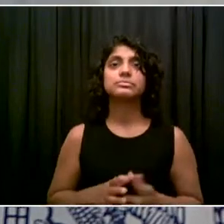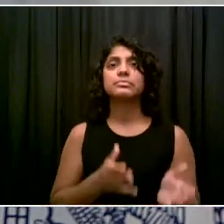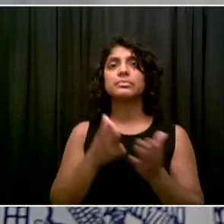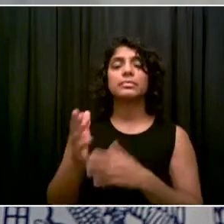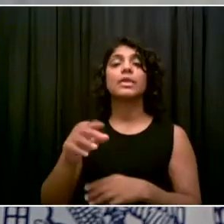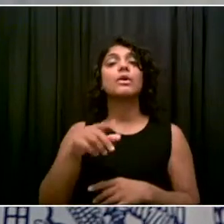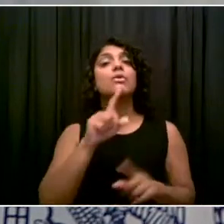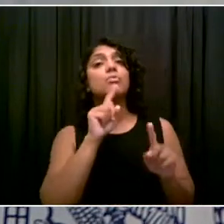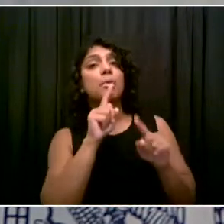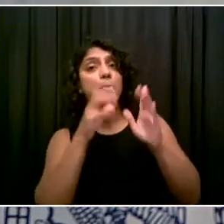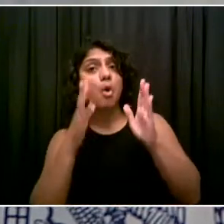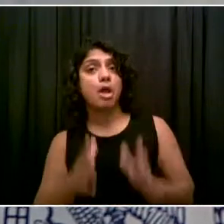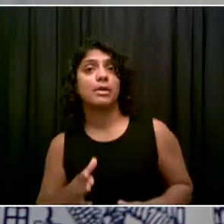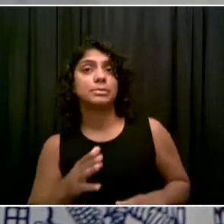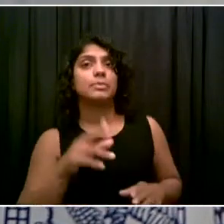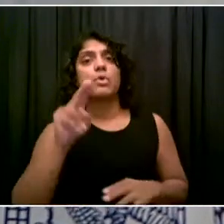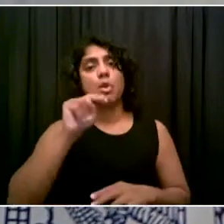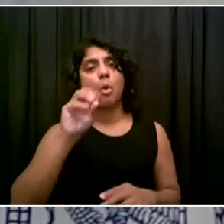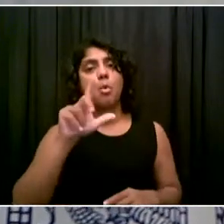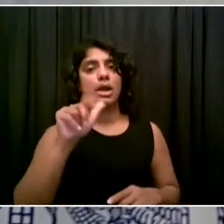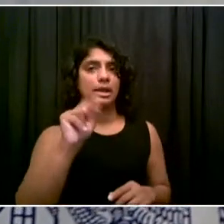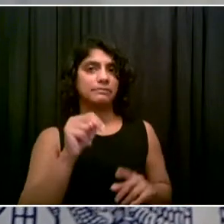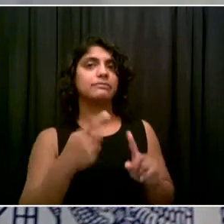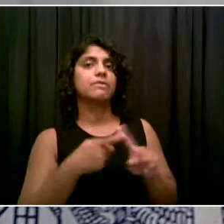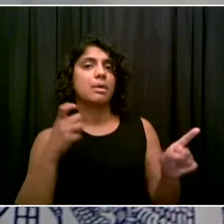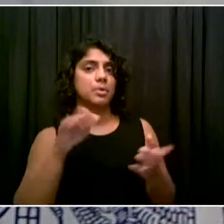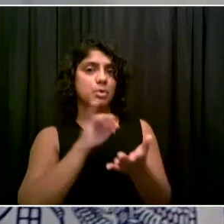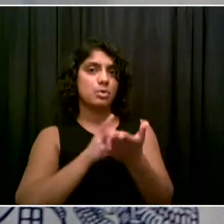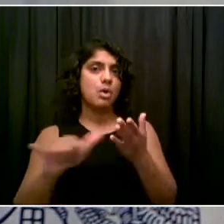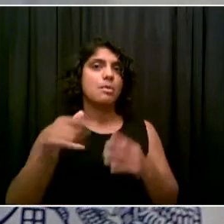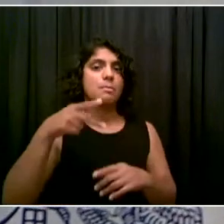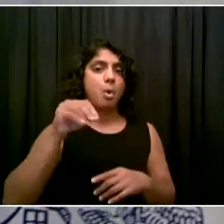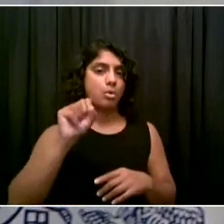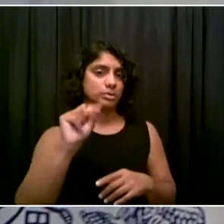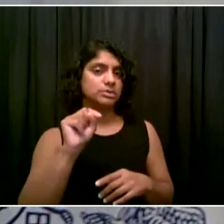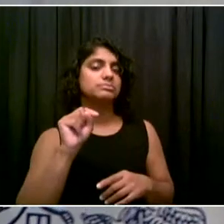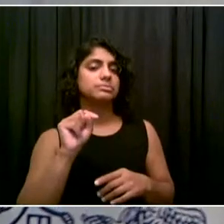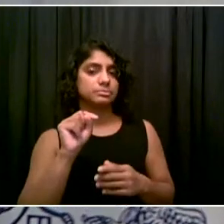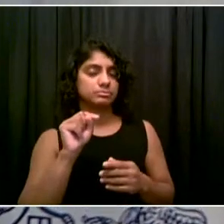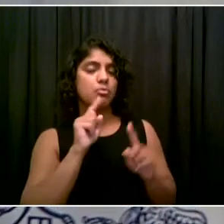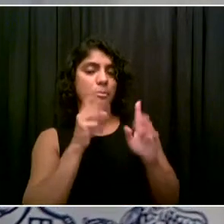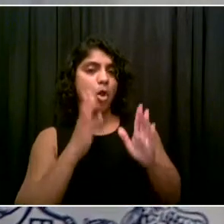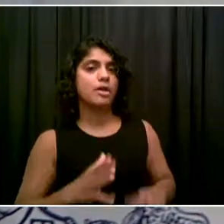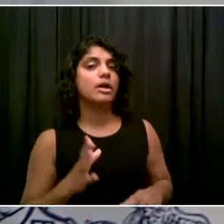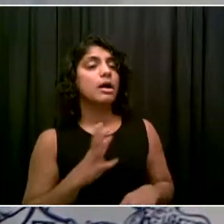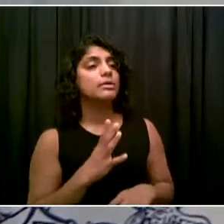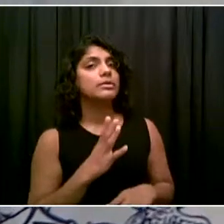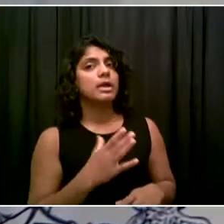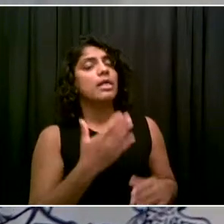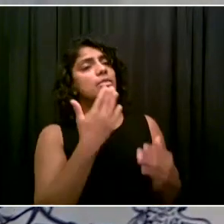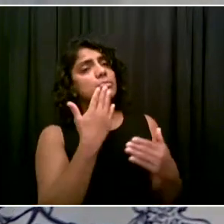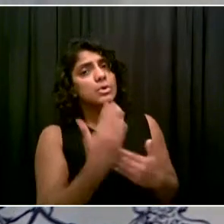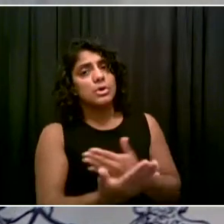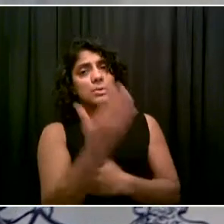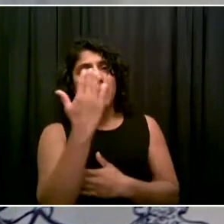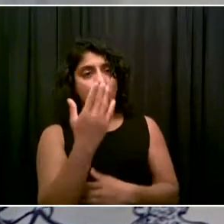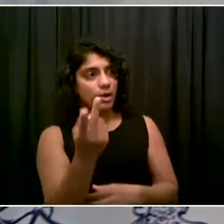DAY GOES TO NOLAN FROM THE NEW YORK POST. Reporter: